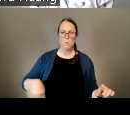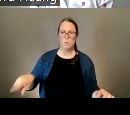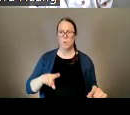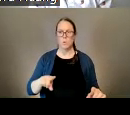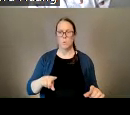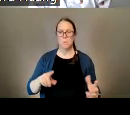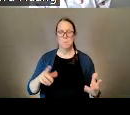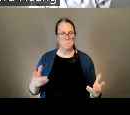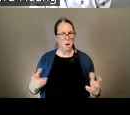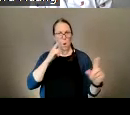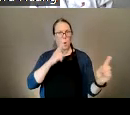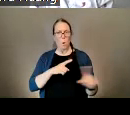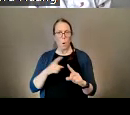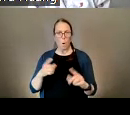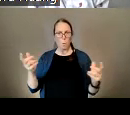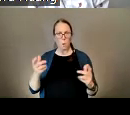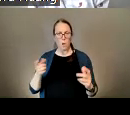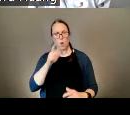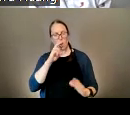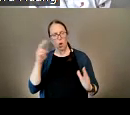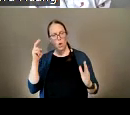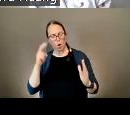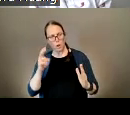are looking at a photo of a building on a nice day.